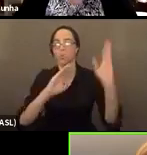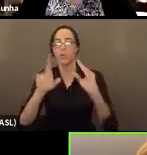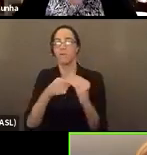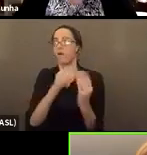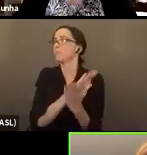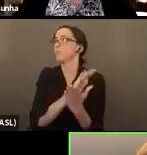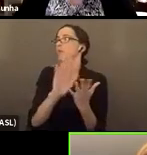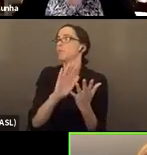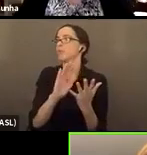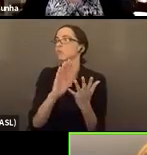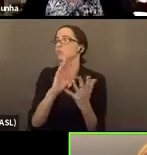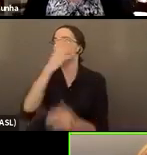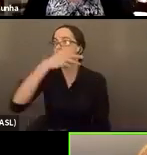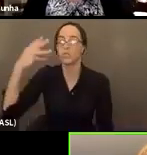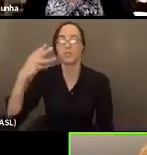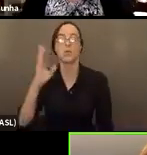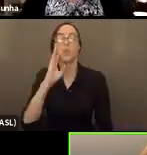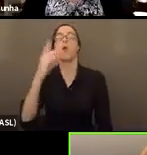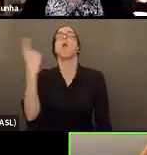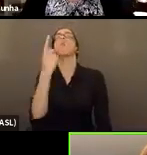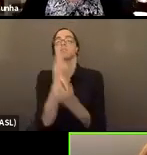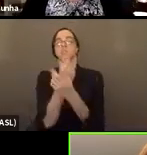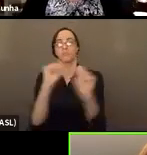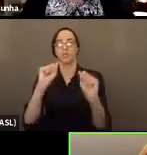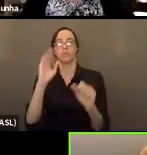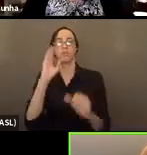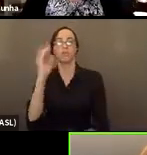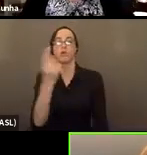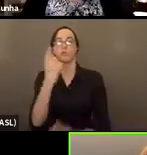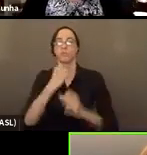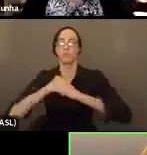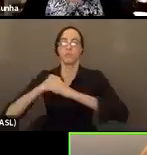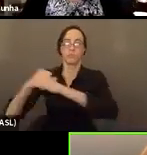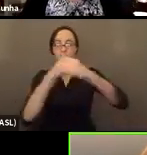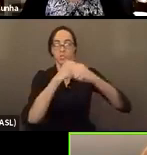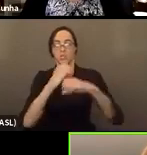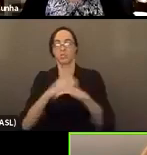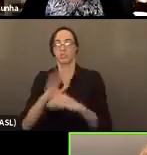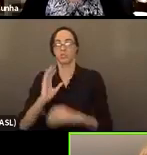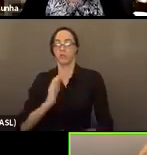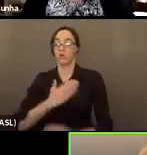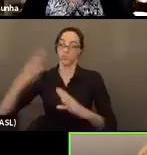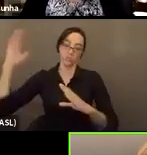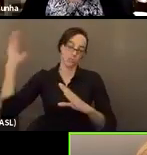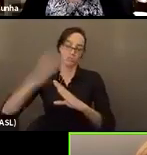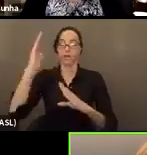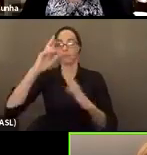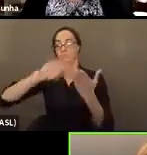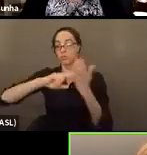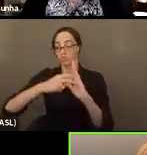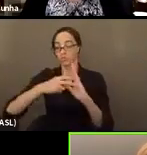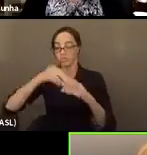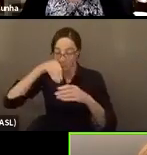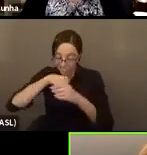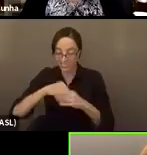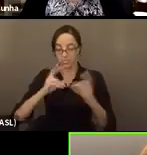protected and our number one purpose in human services is to provide those services period and